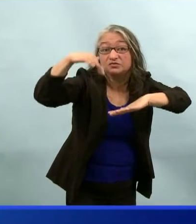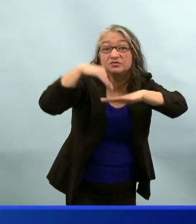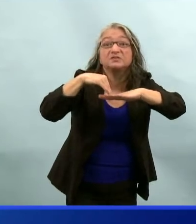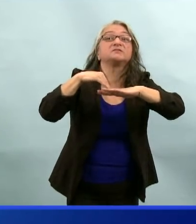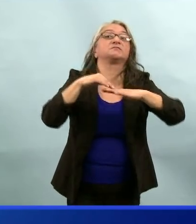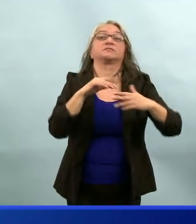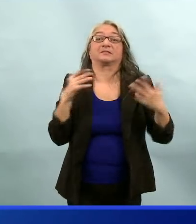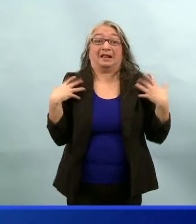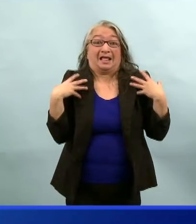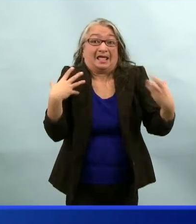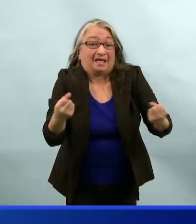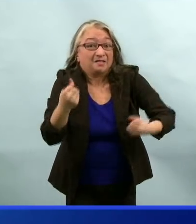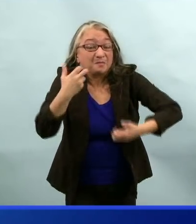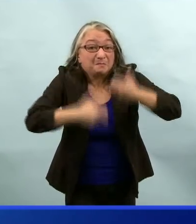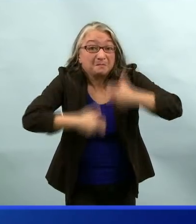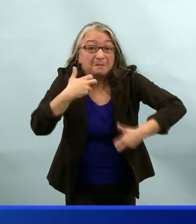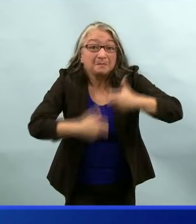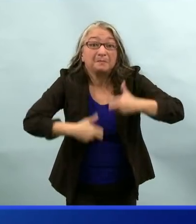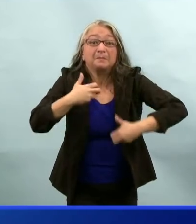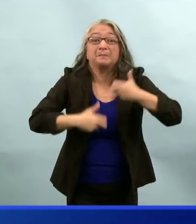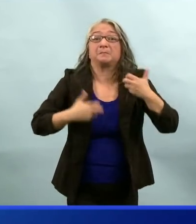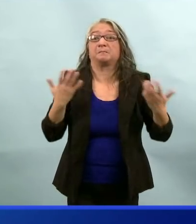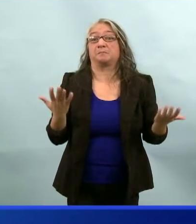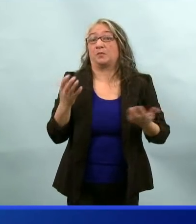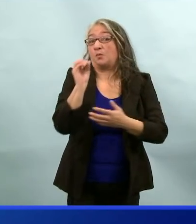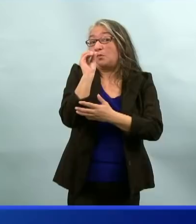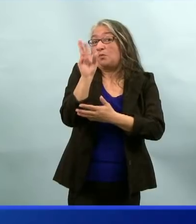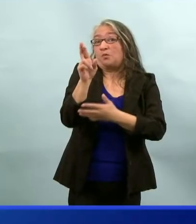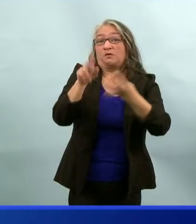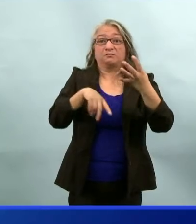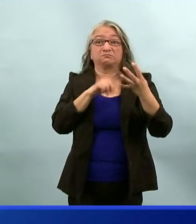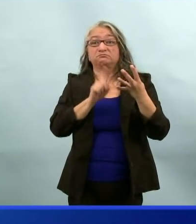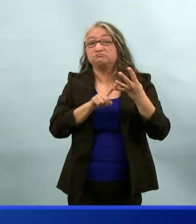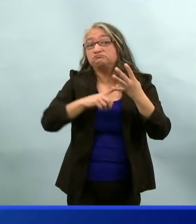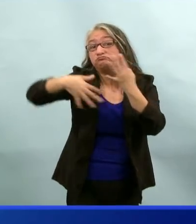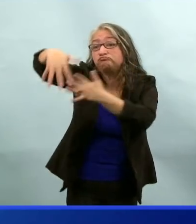if you're planning to gather with someone who fits any of those descriptions i urge